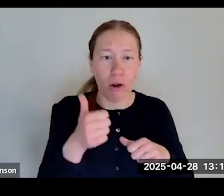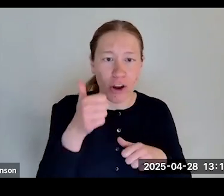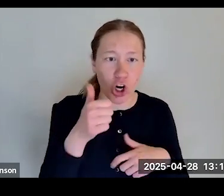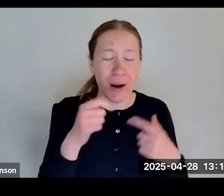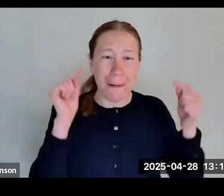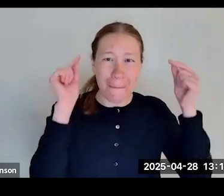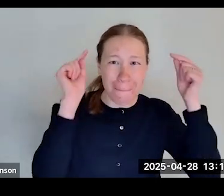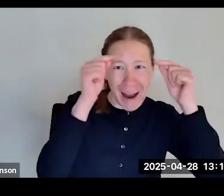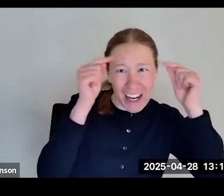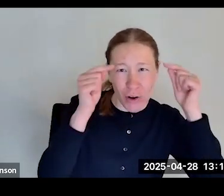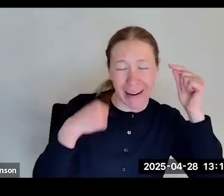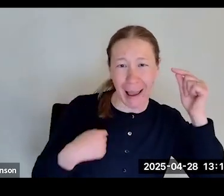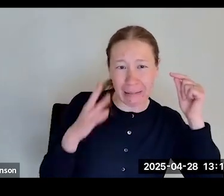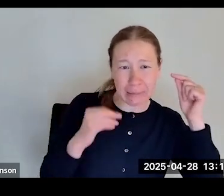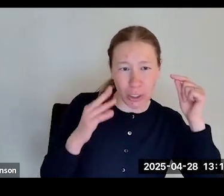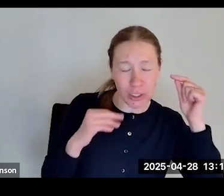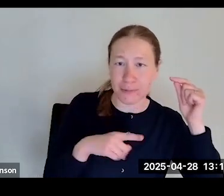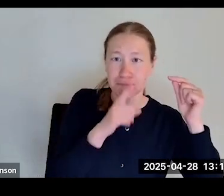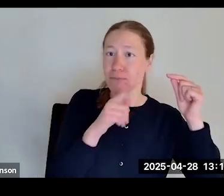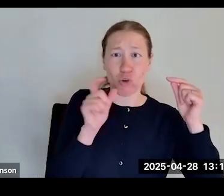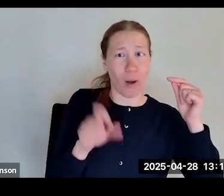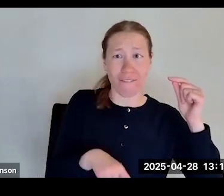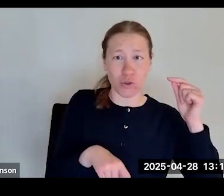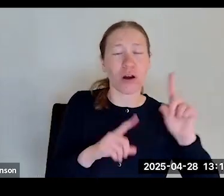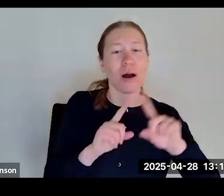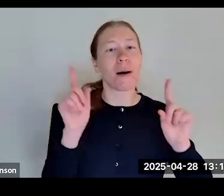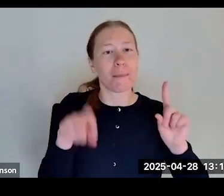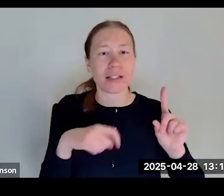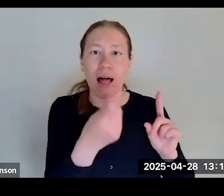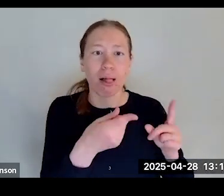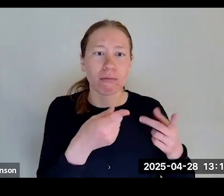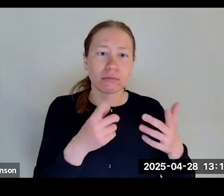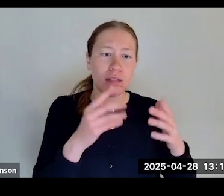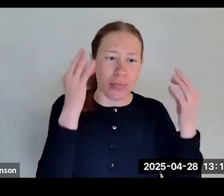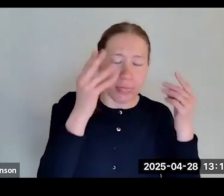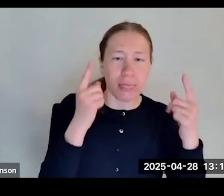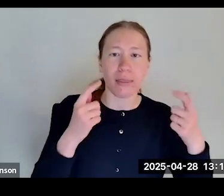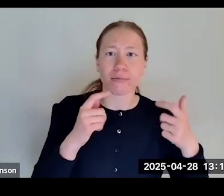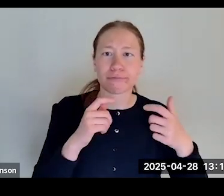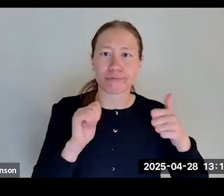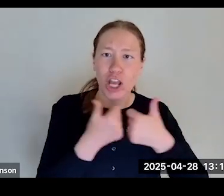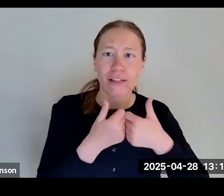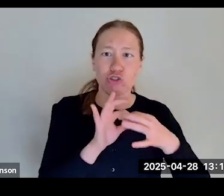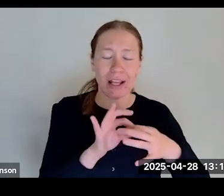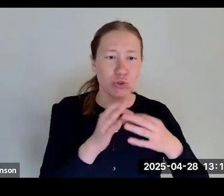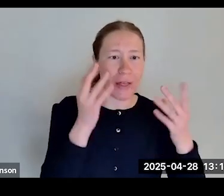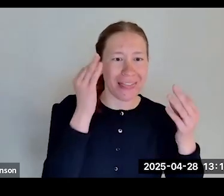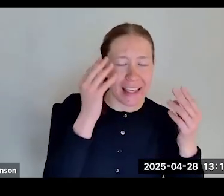what they're experiencing. But those challenges with thinking, interacting with others, and seeing, it's important to know those limitations,